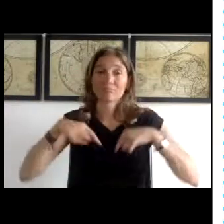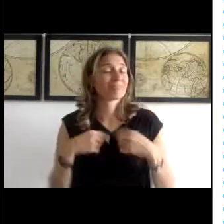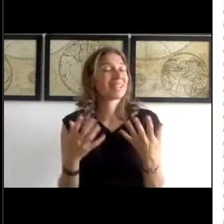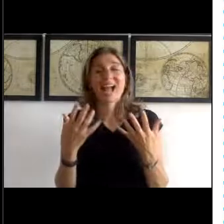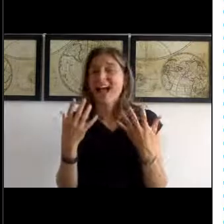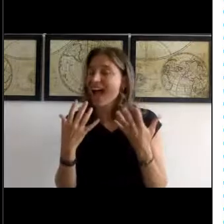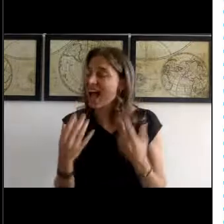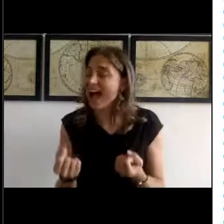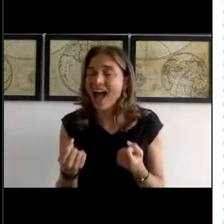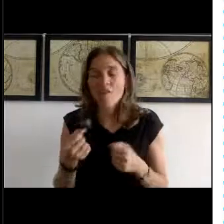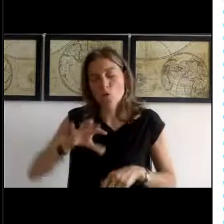Thank you.